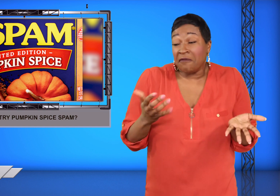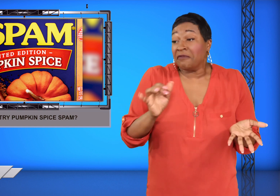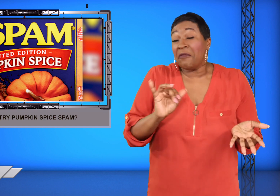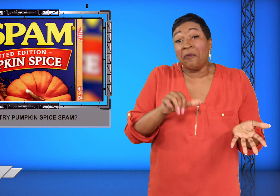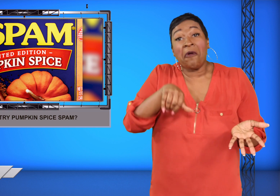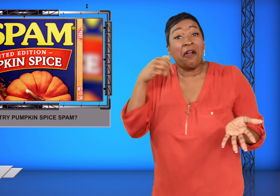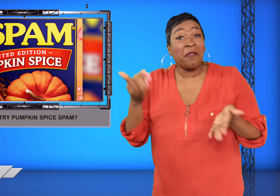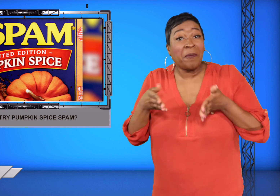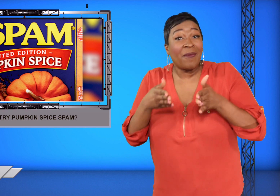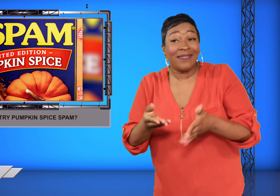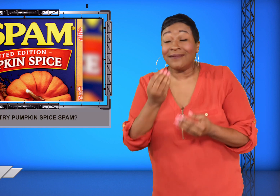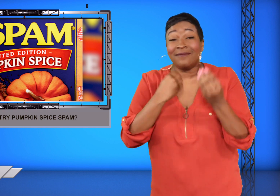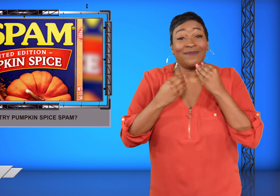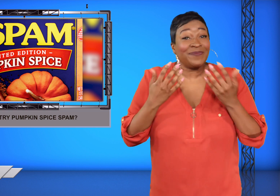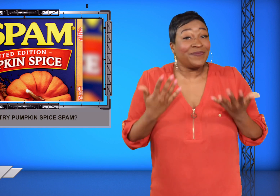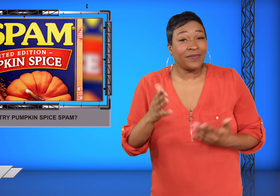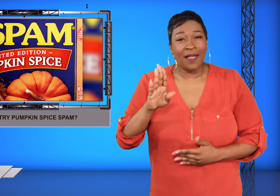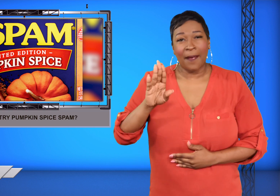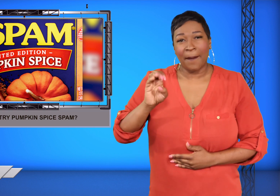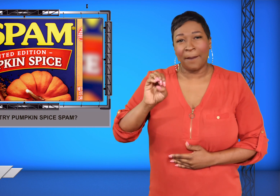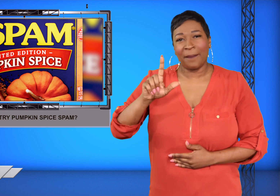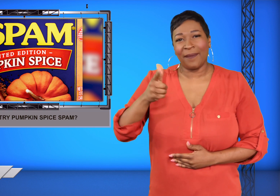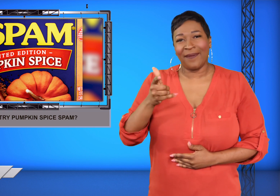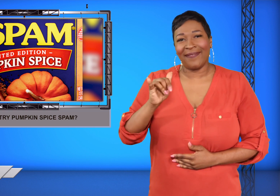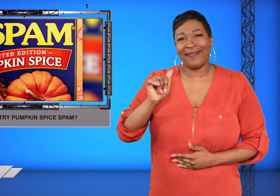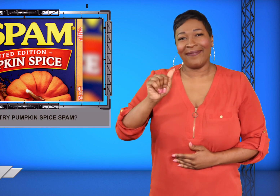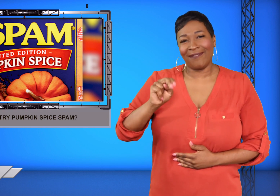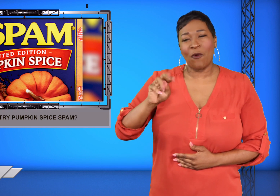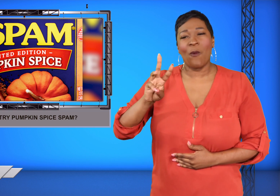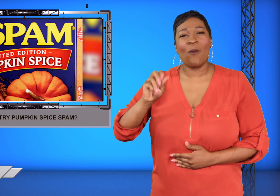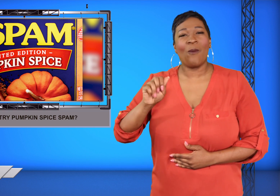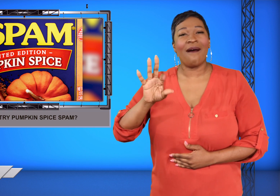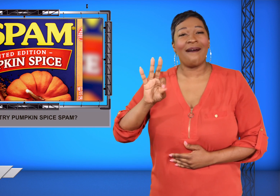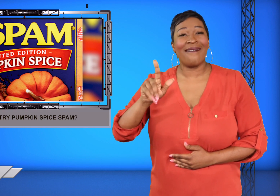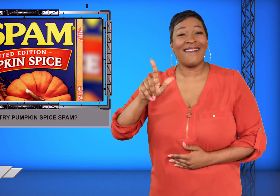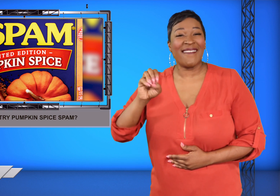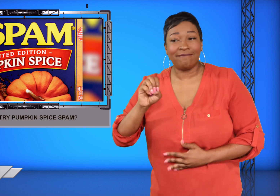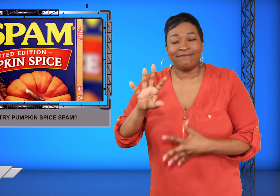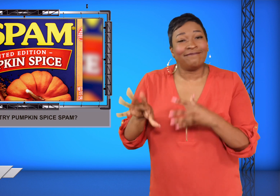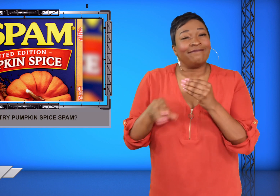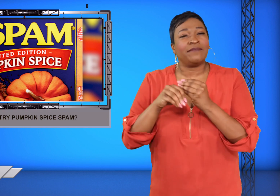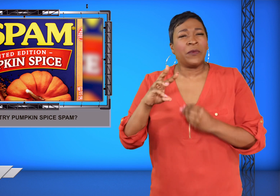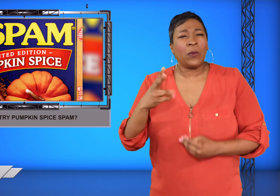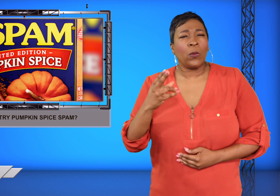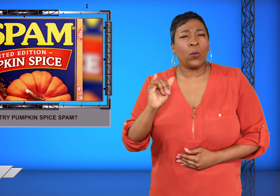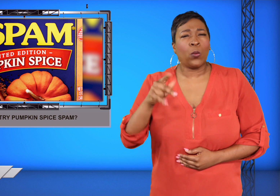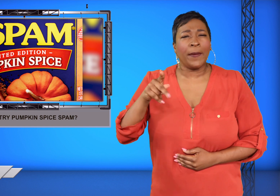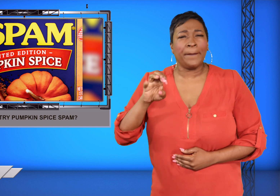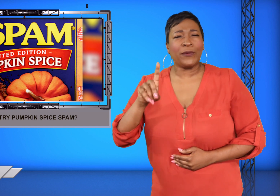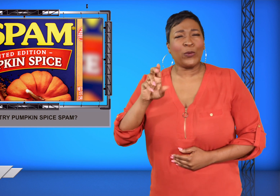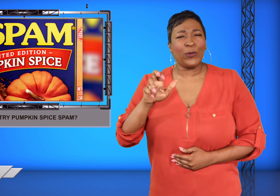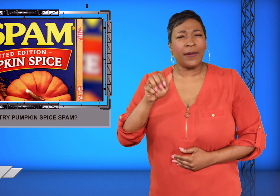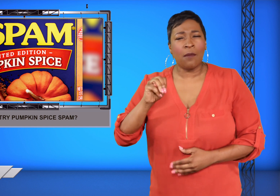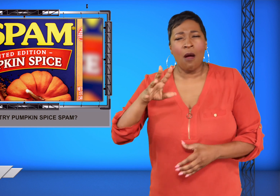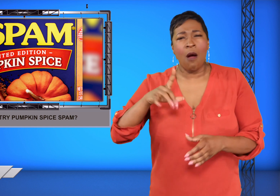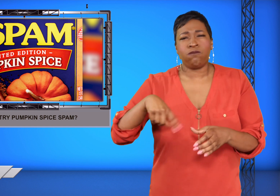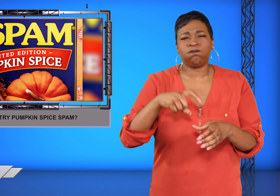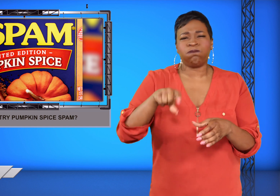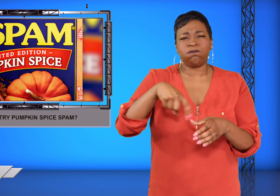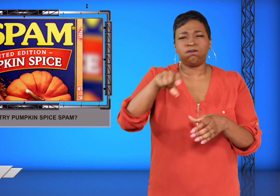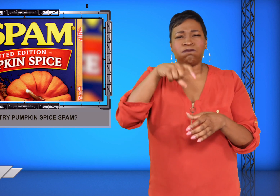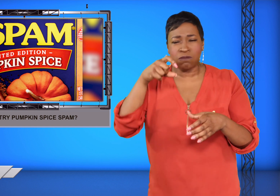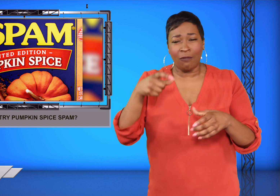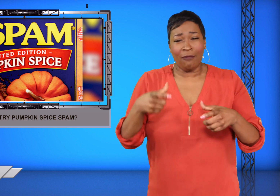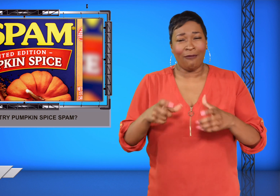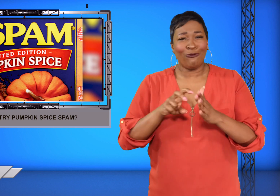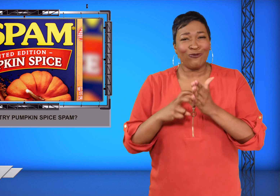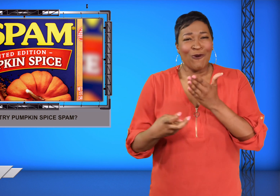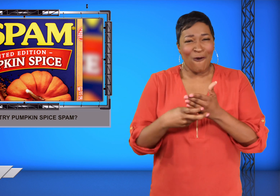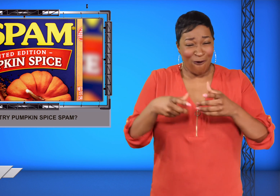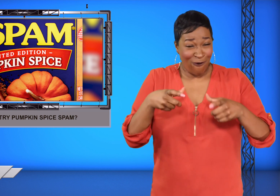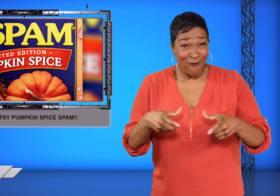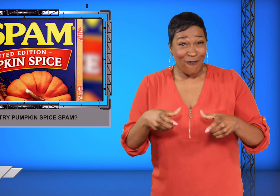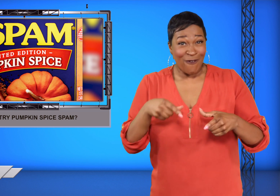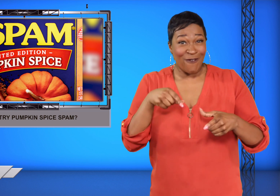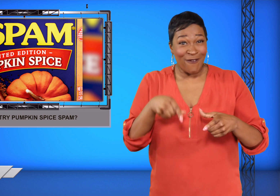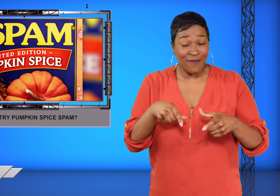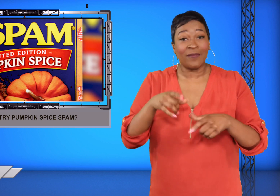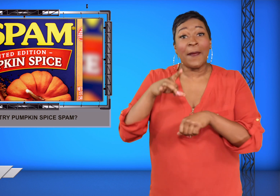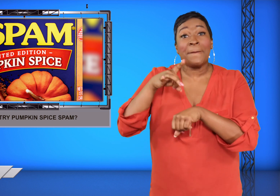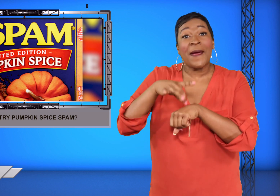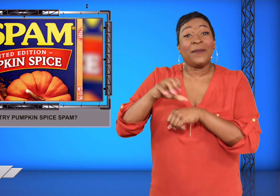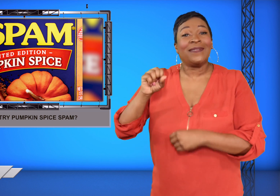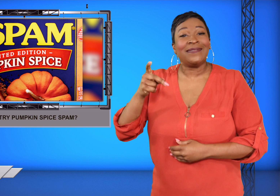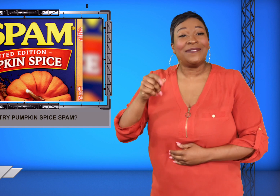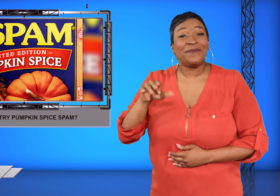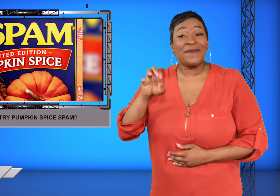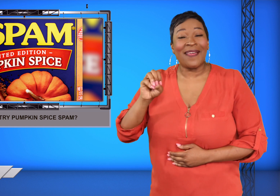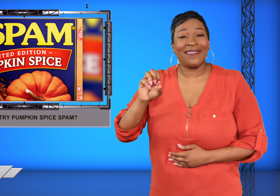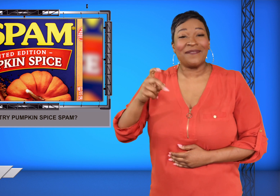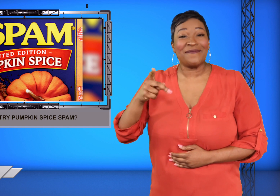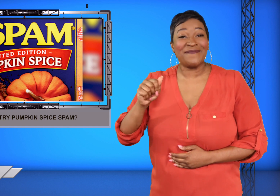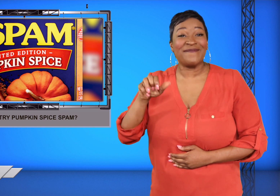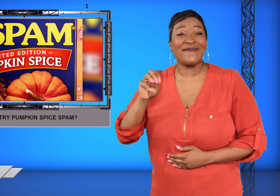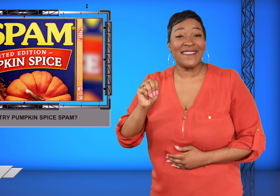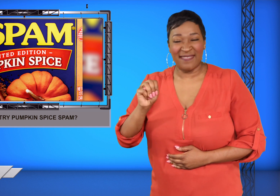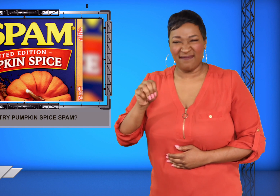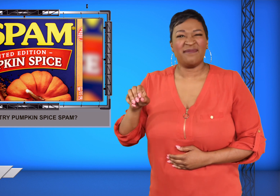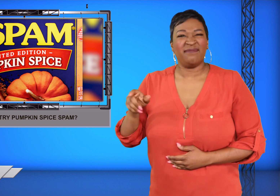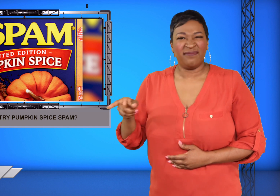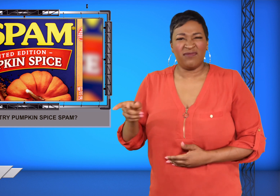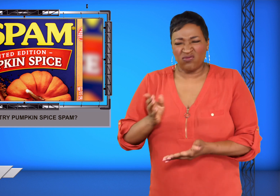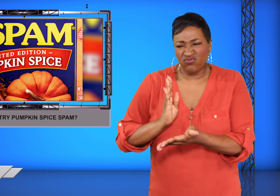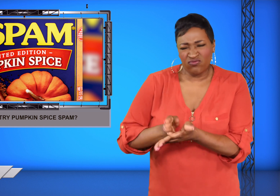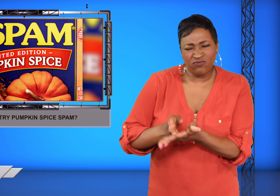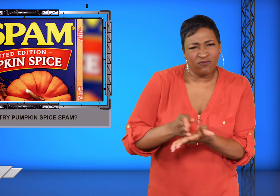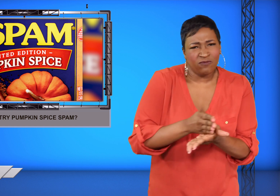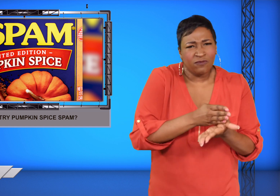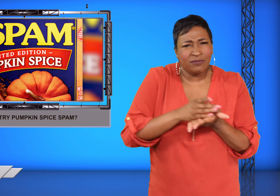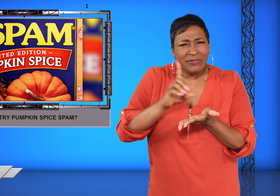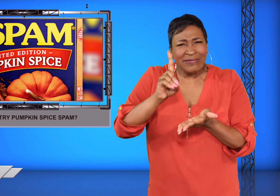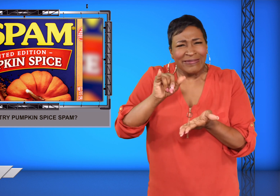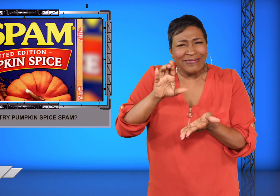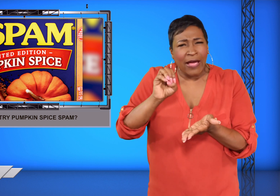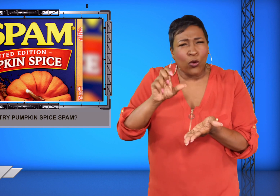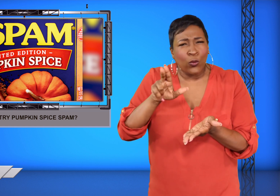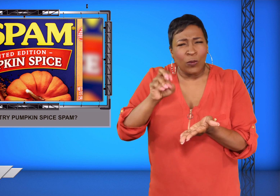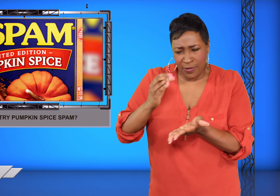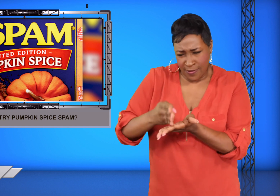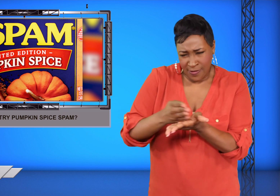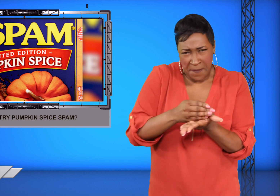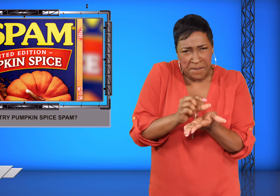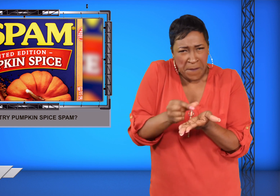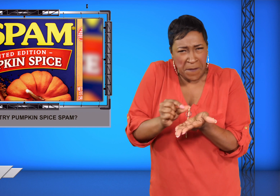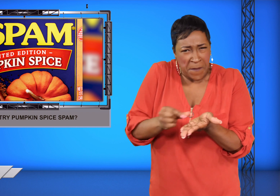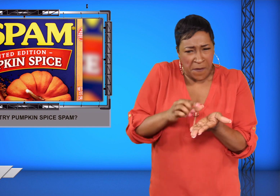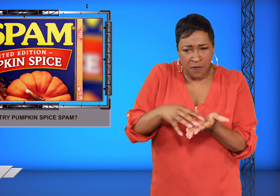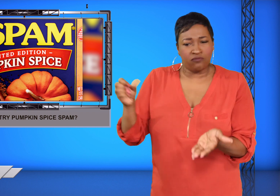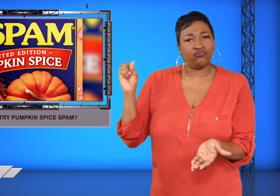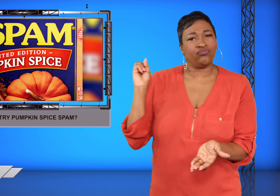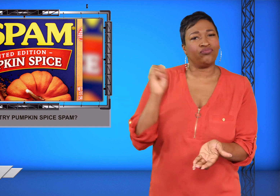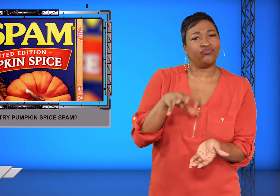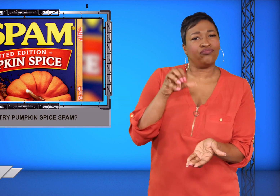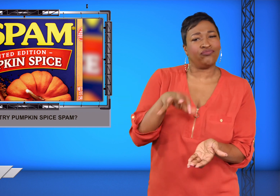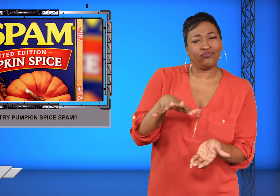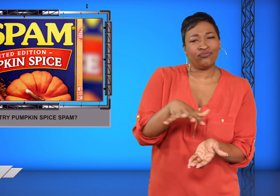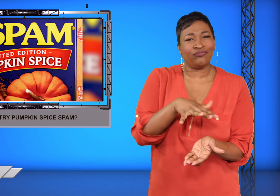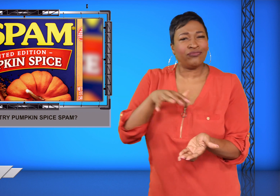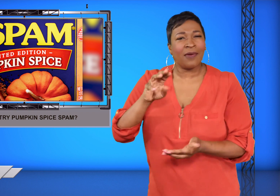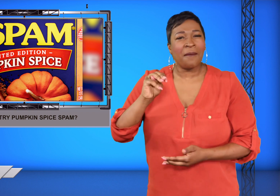Or you can dice cubes of pumpkin spice spam on a toasted Belgian Waffle with whipped cream,